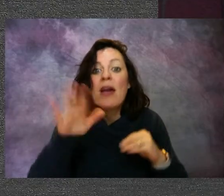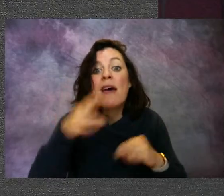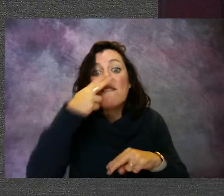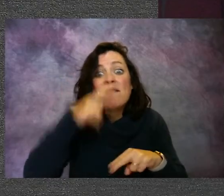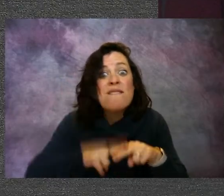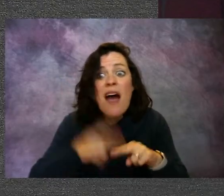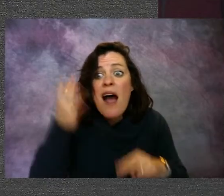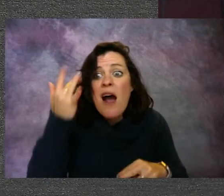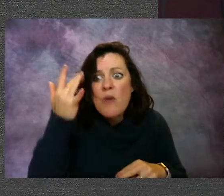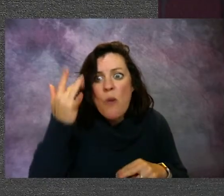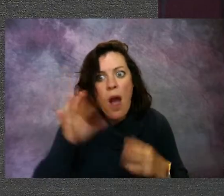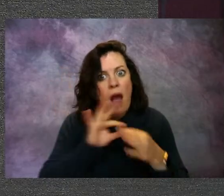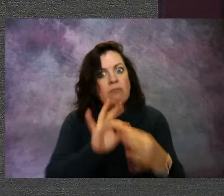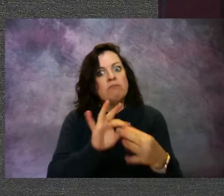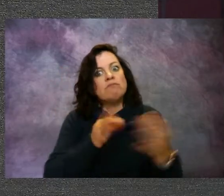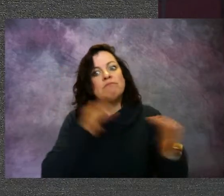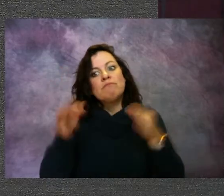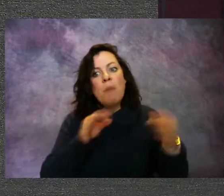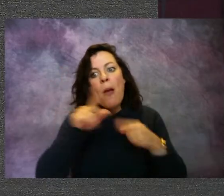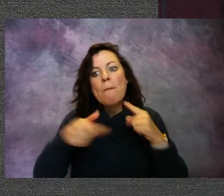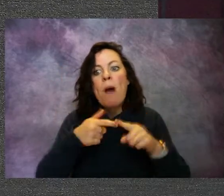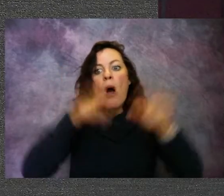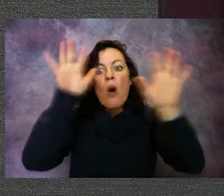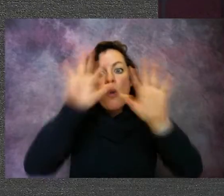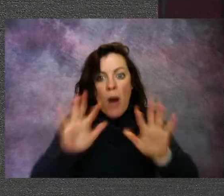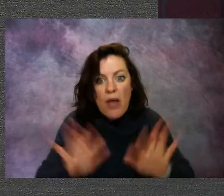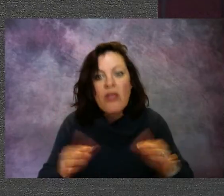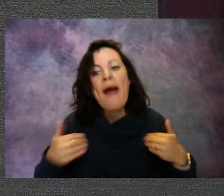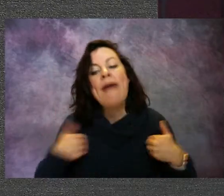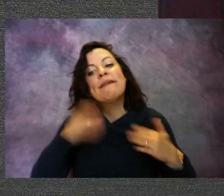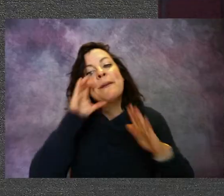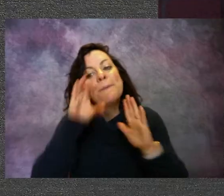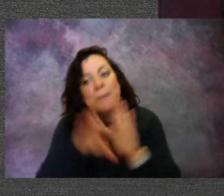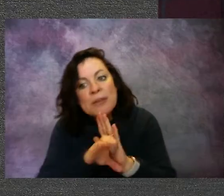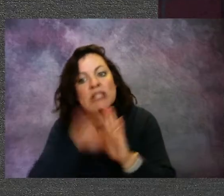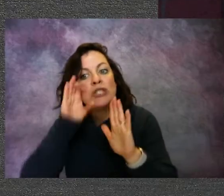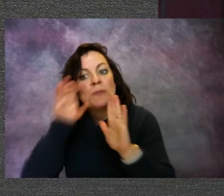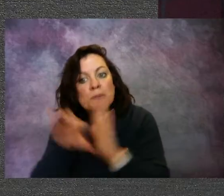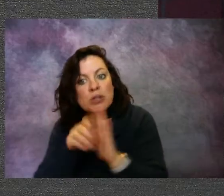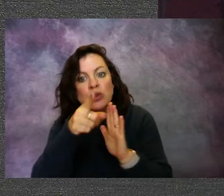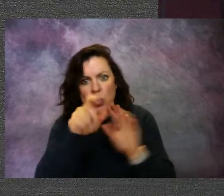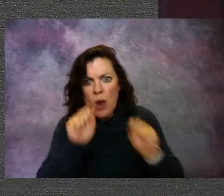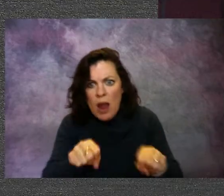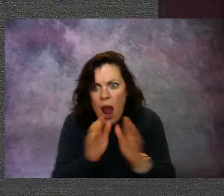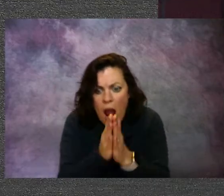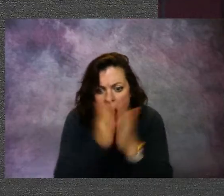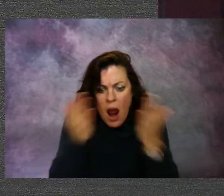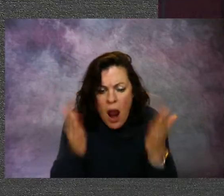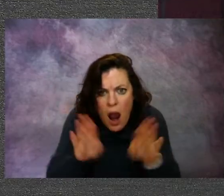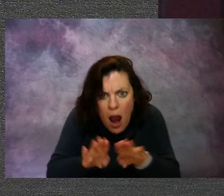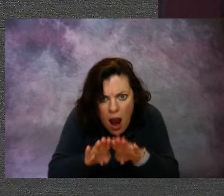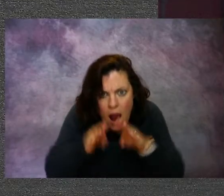but it has some pictures that get to fold open, so it has some mystery things in it